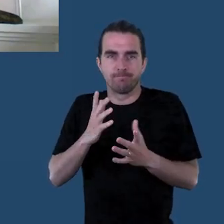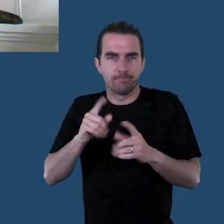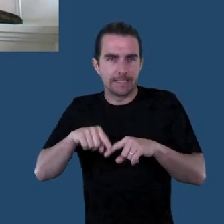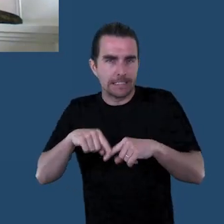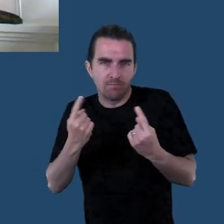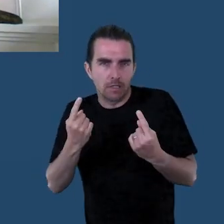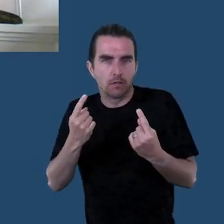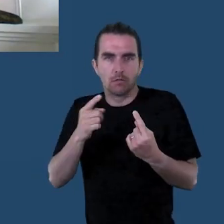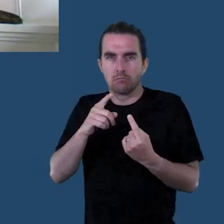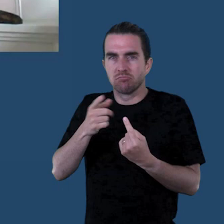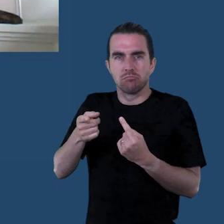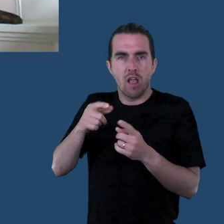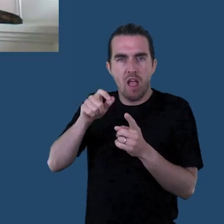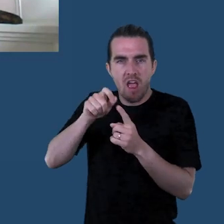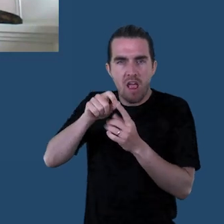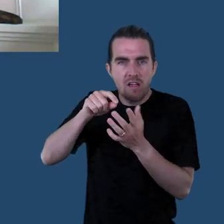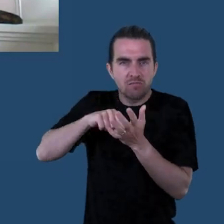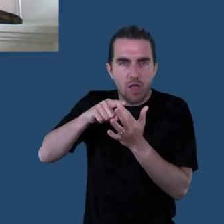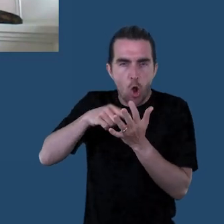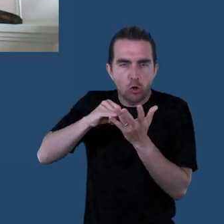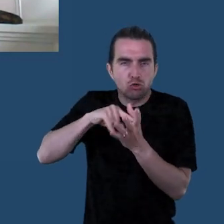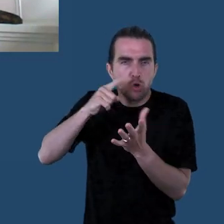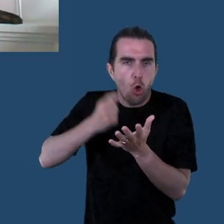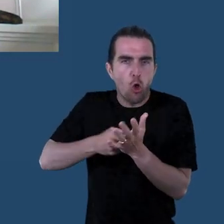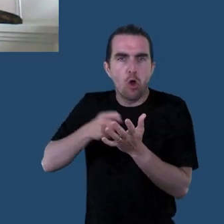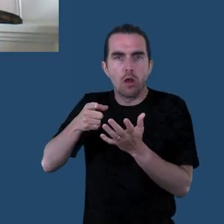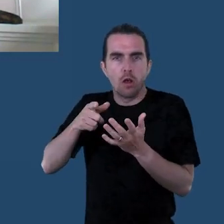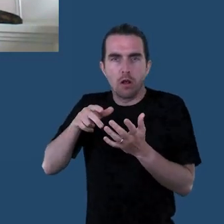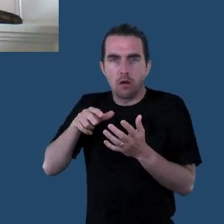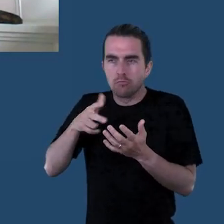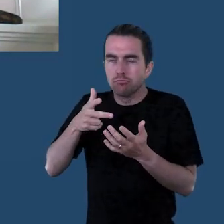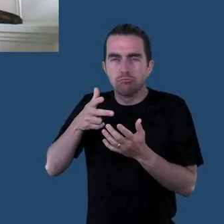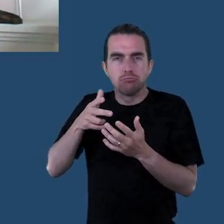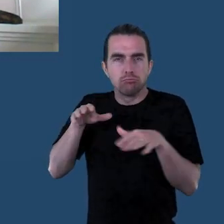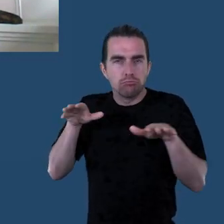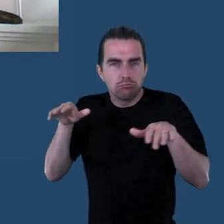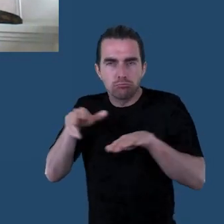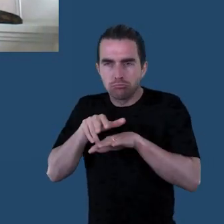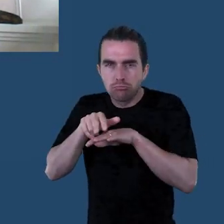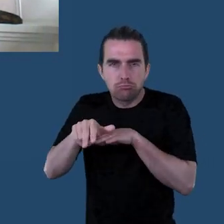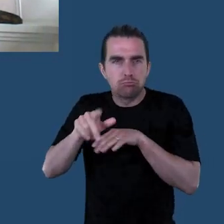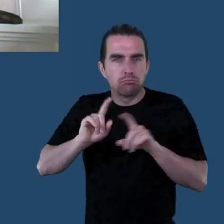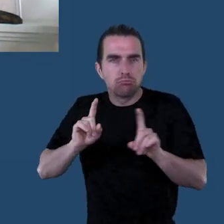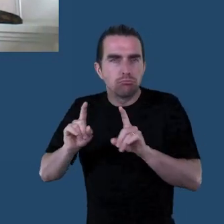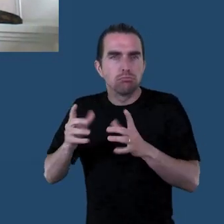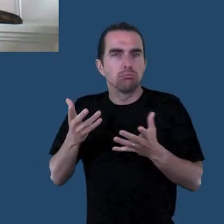How are they different from reptiles like pterosaurs? So, the first thing to notice when you're trying